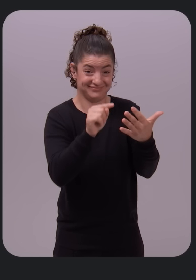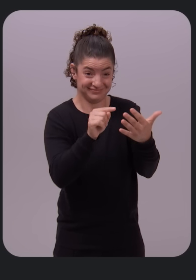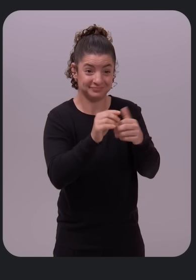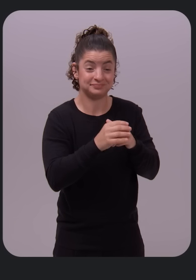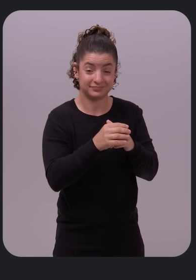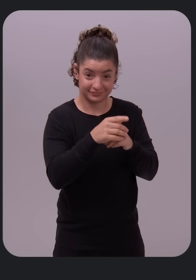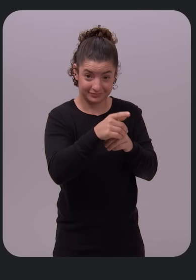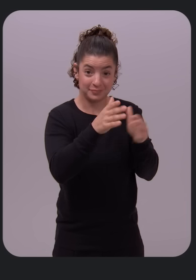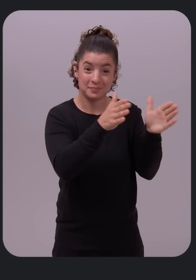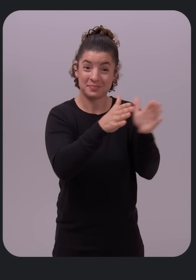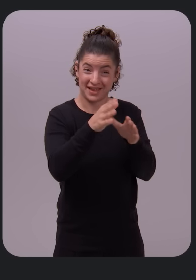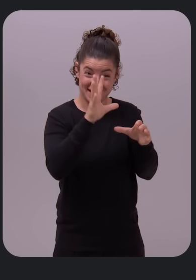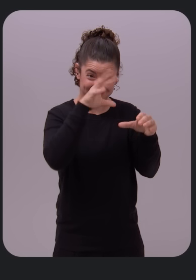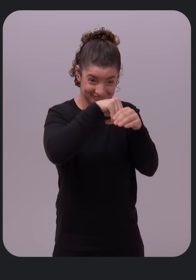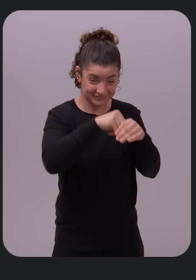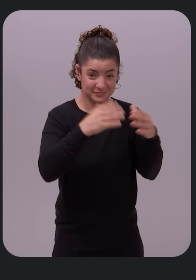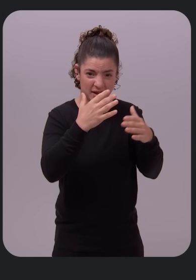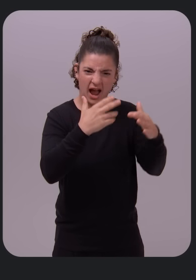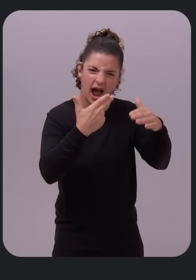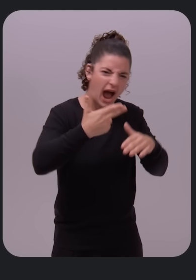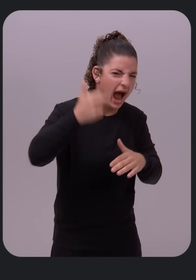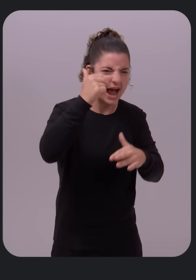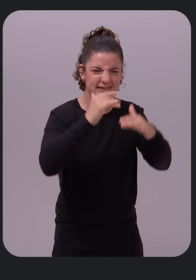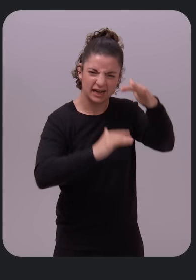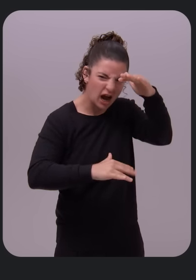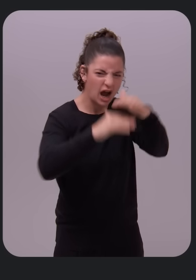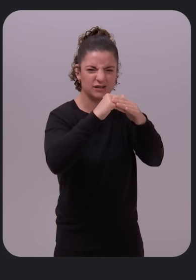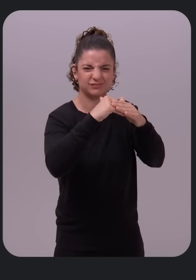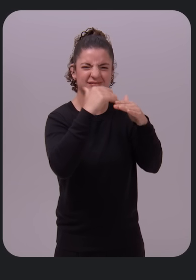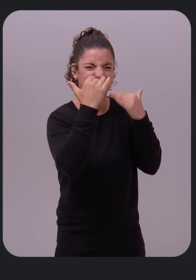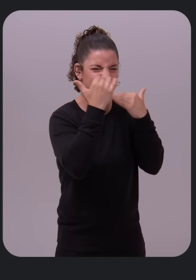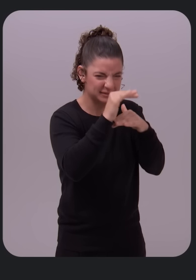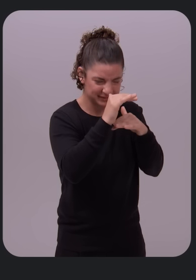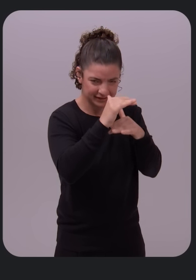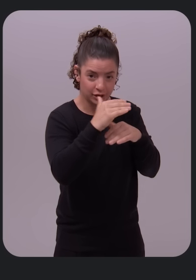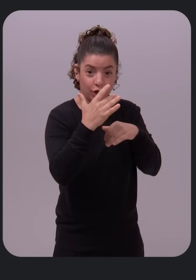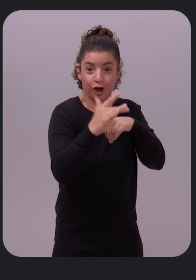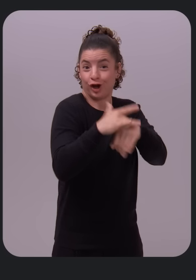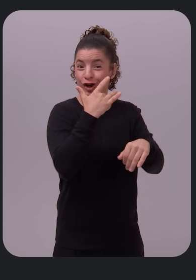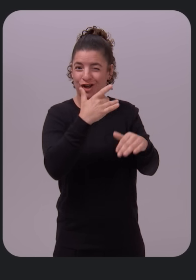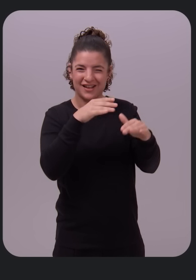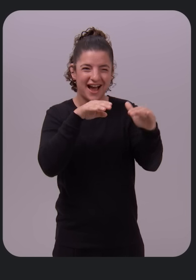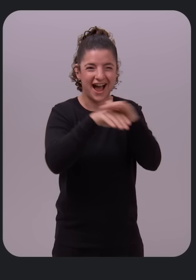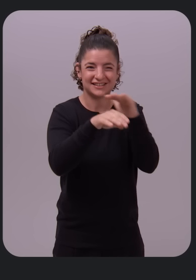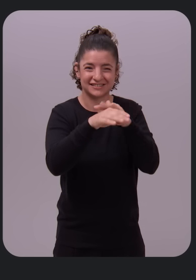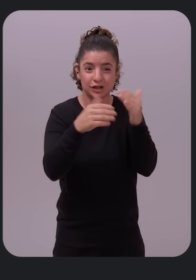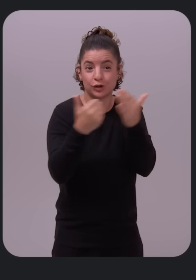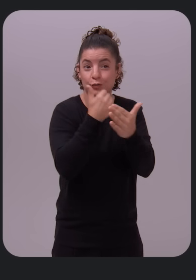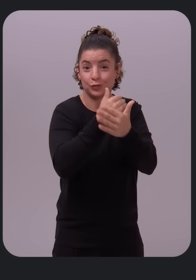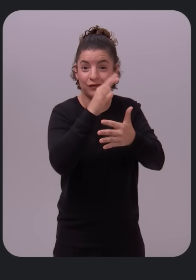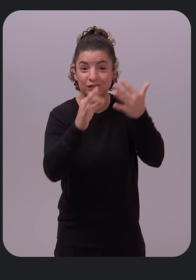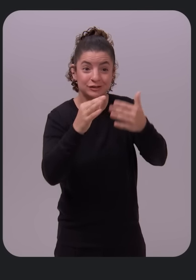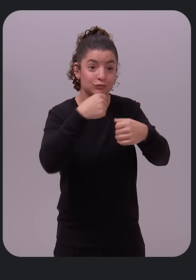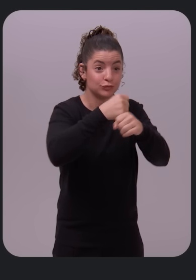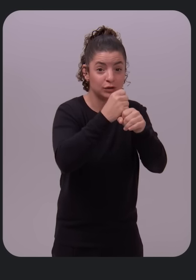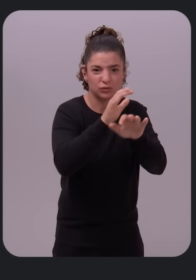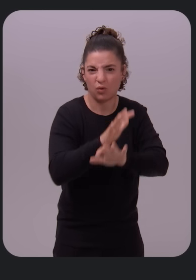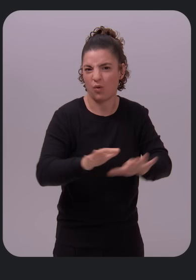The plan comes with the highest rate limits, the earliest access to new features and products from across Google.